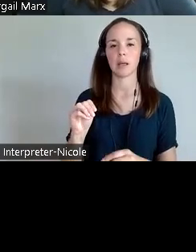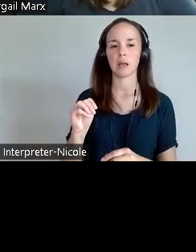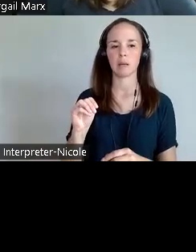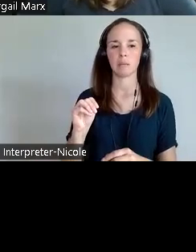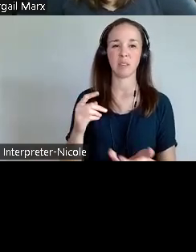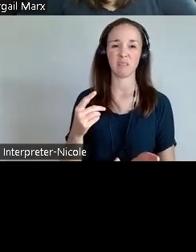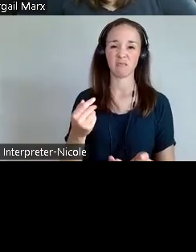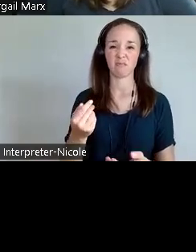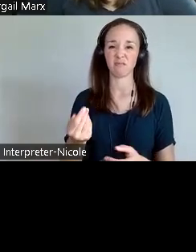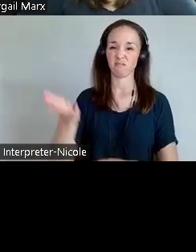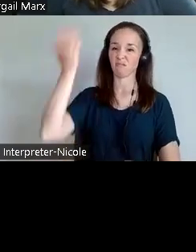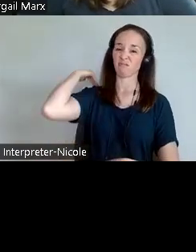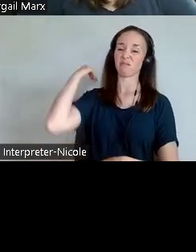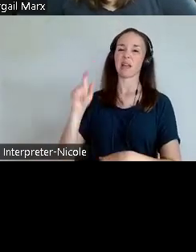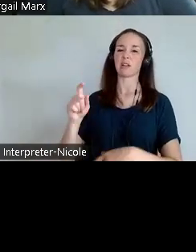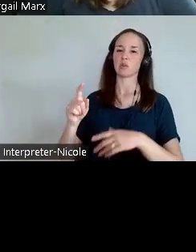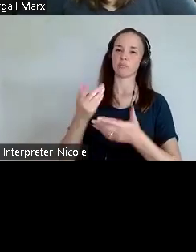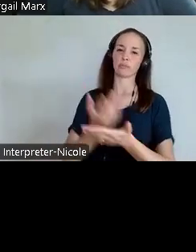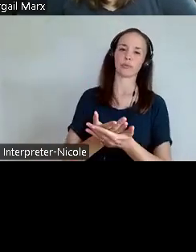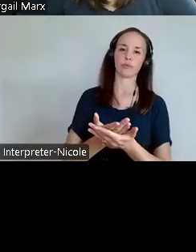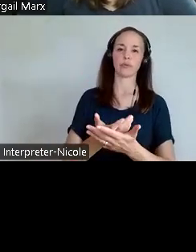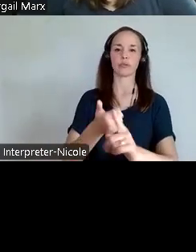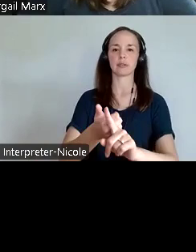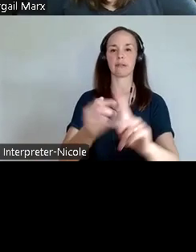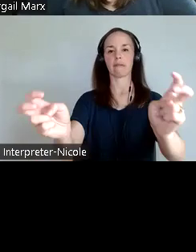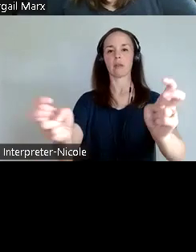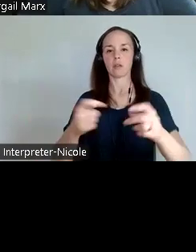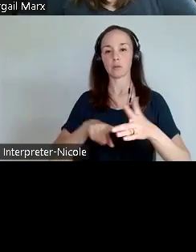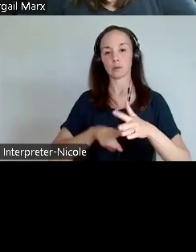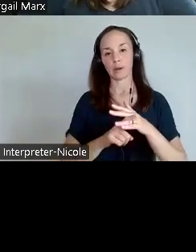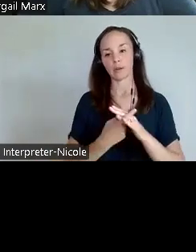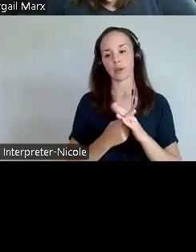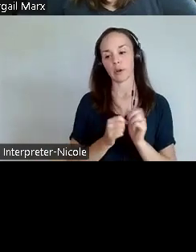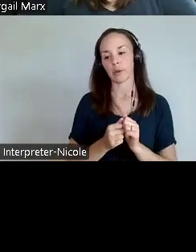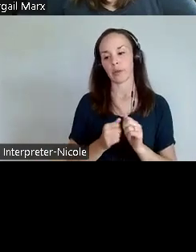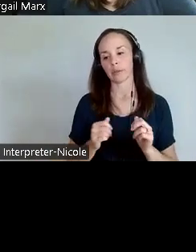so you had to start with those low tech supports and then work your way up to high-tech.